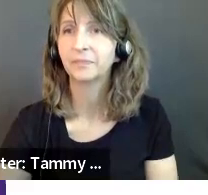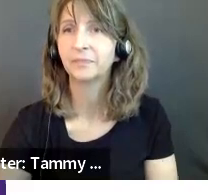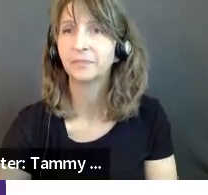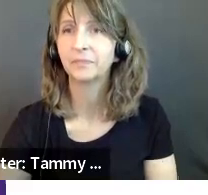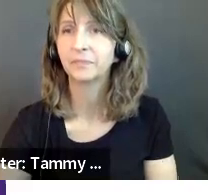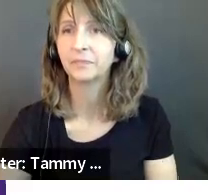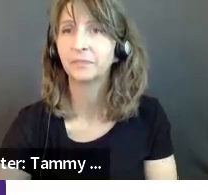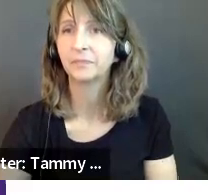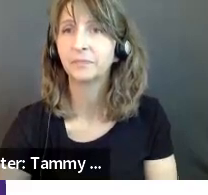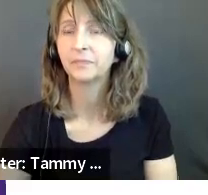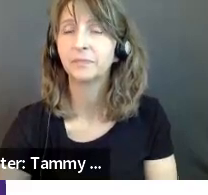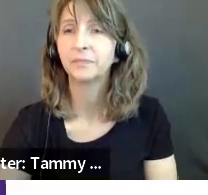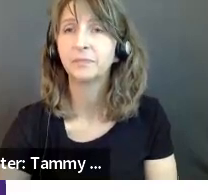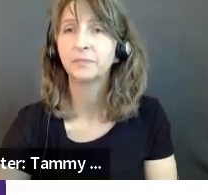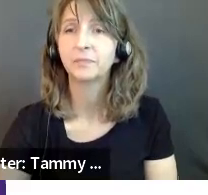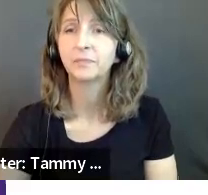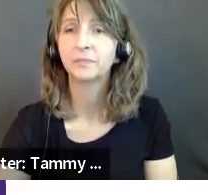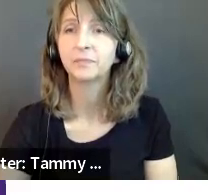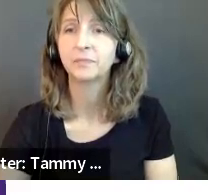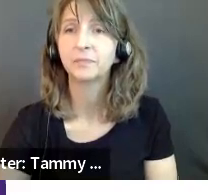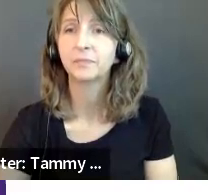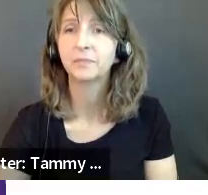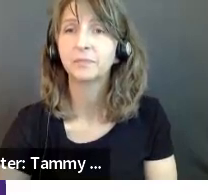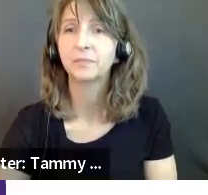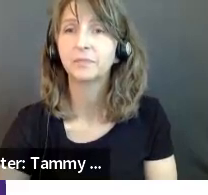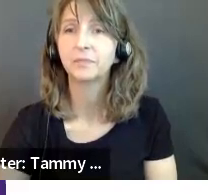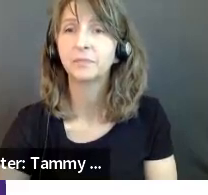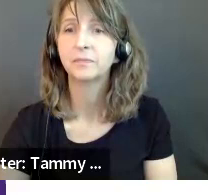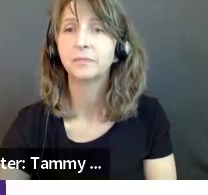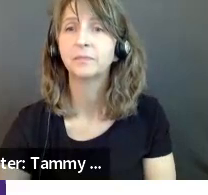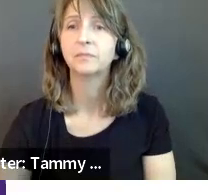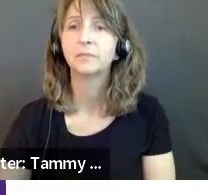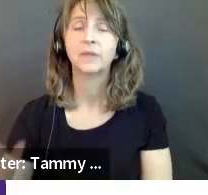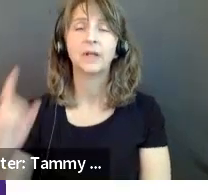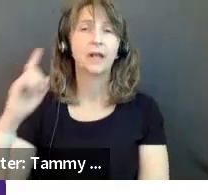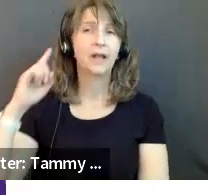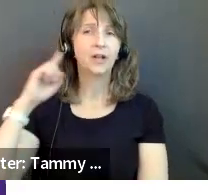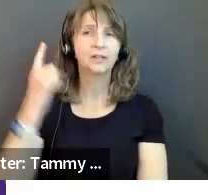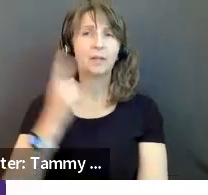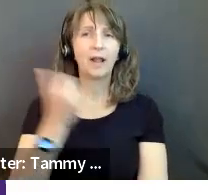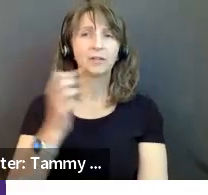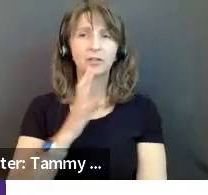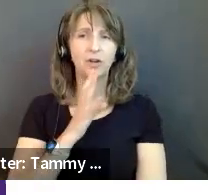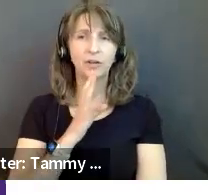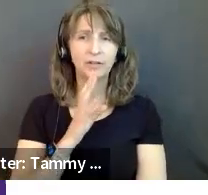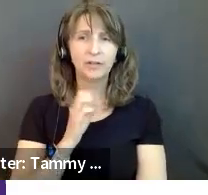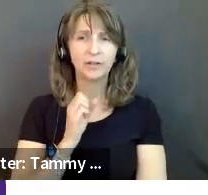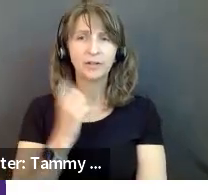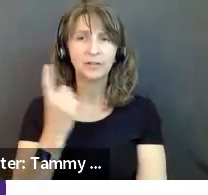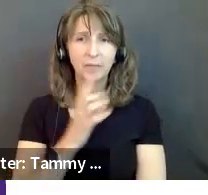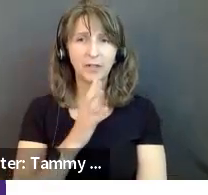Okay. Okay. Somebody talking?